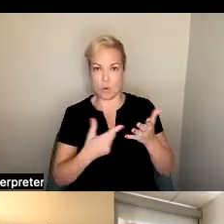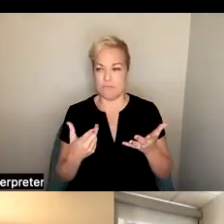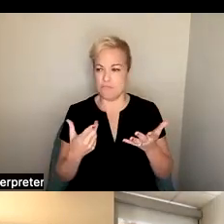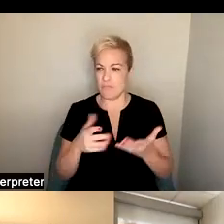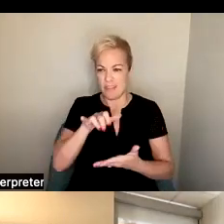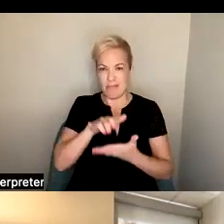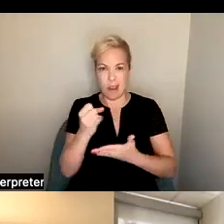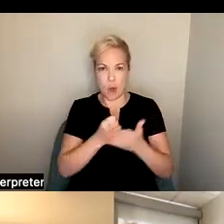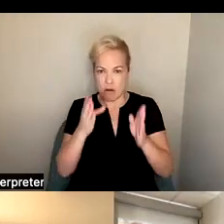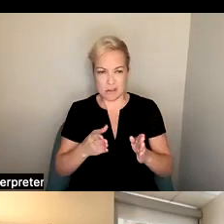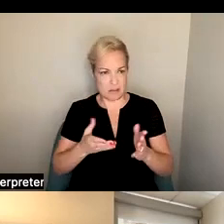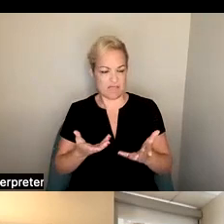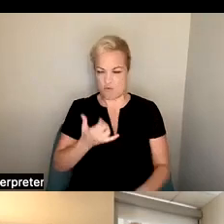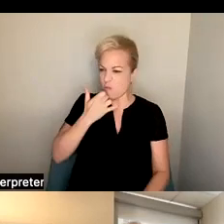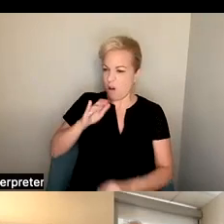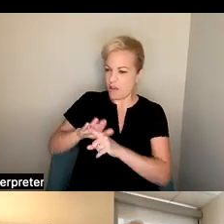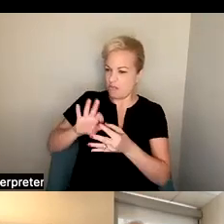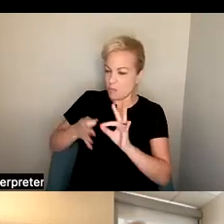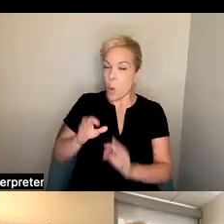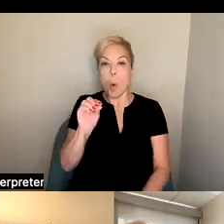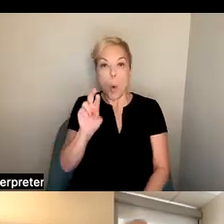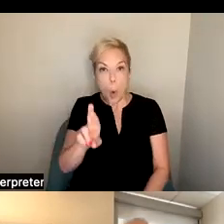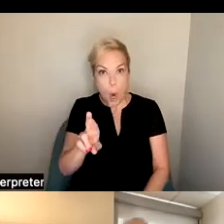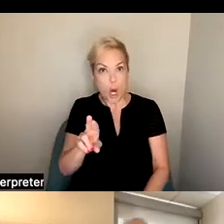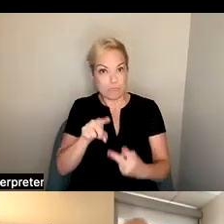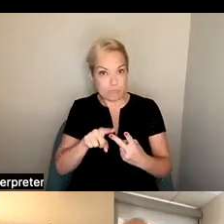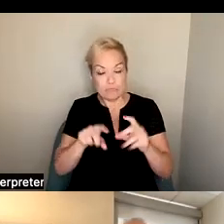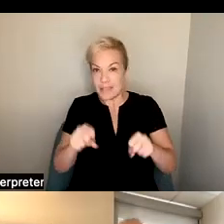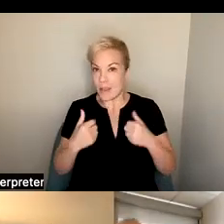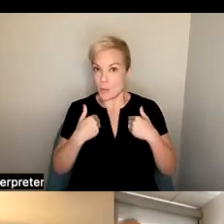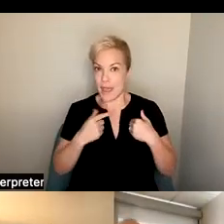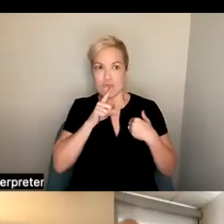or are there fruitful discussions to be had even at times if they're somewhat uncomfortable